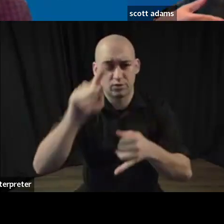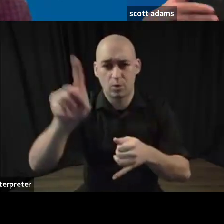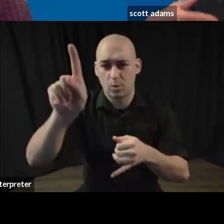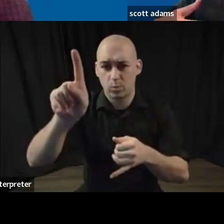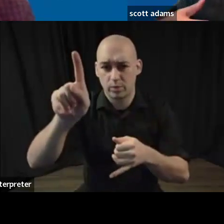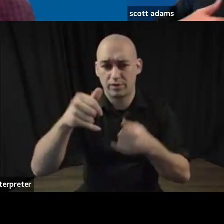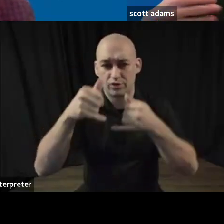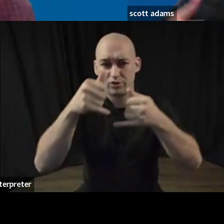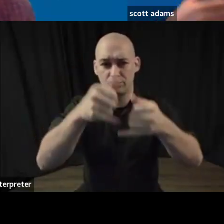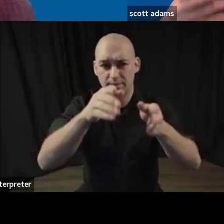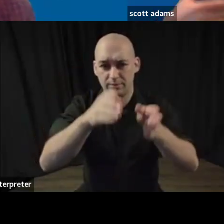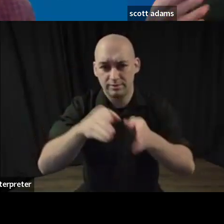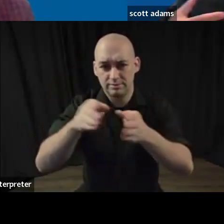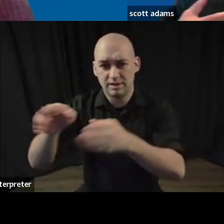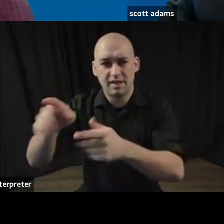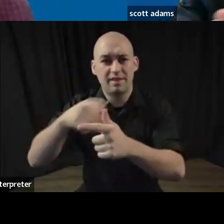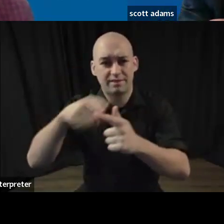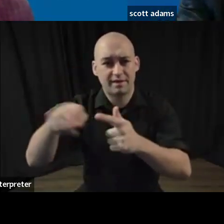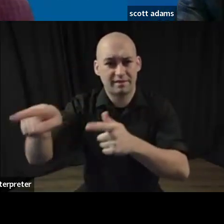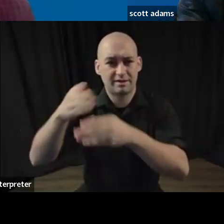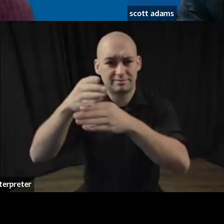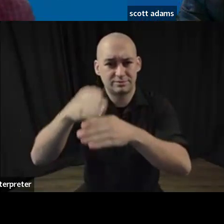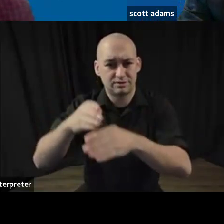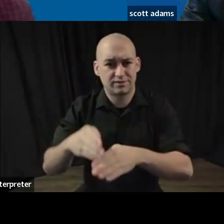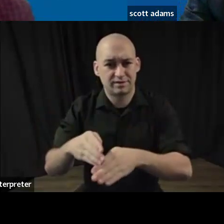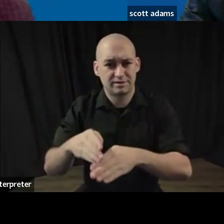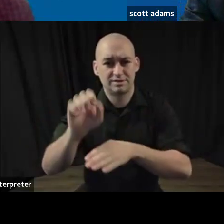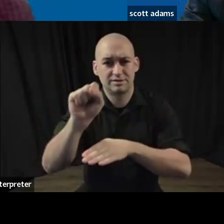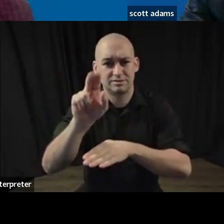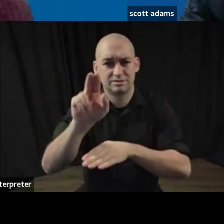you know, subgrant it out. And that's been designed based on what we heard about, you know,